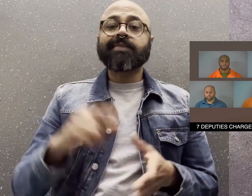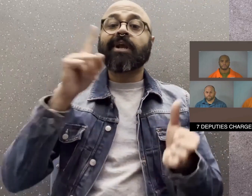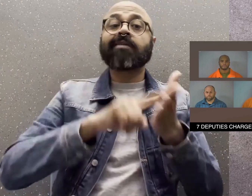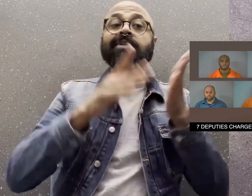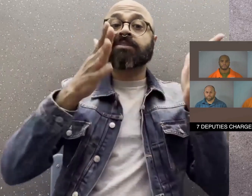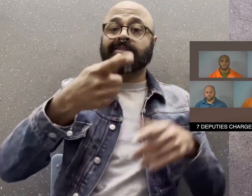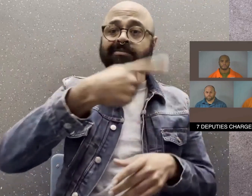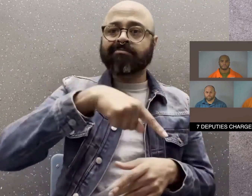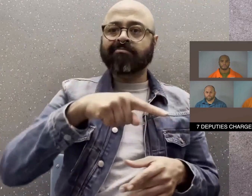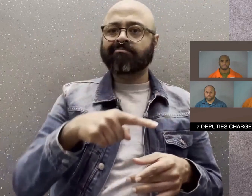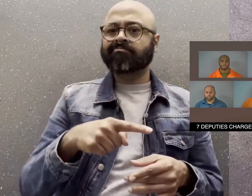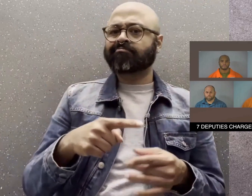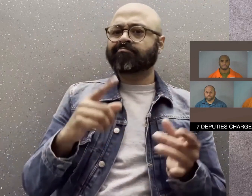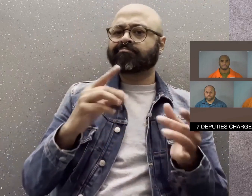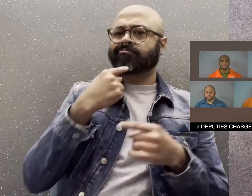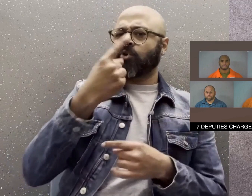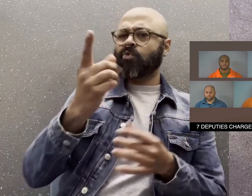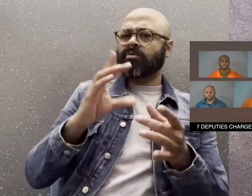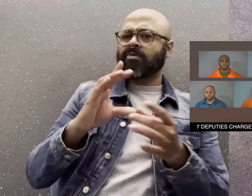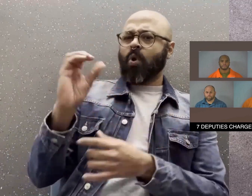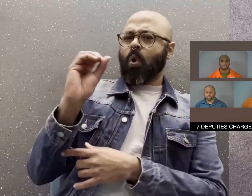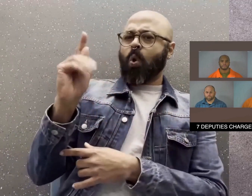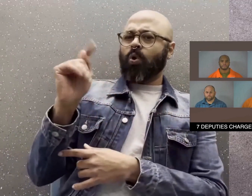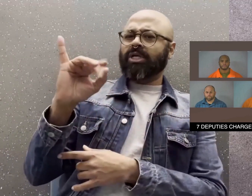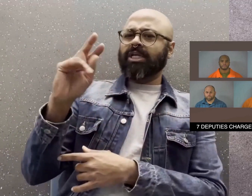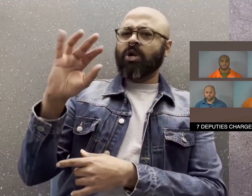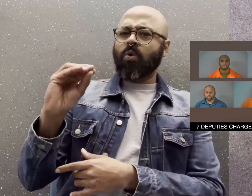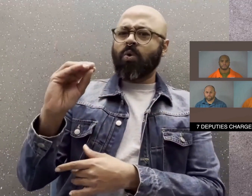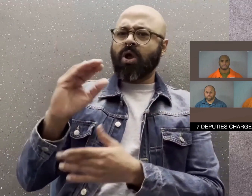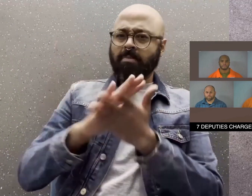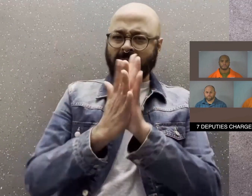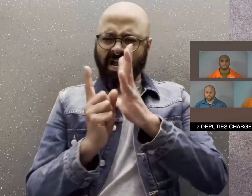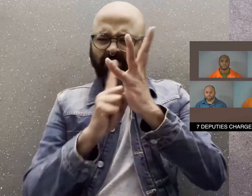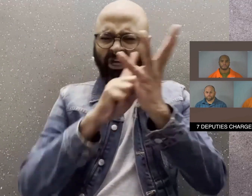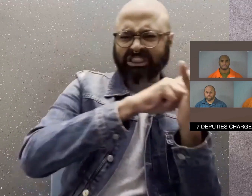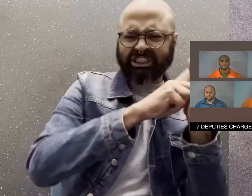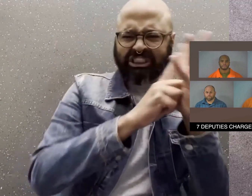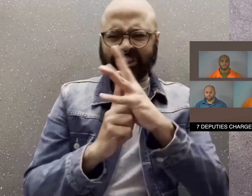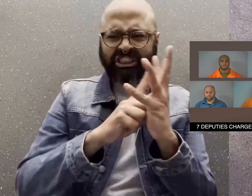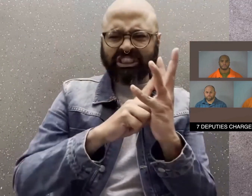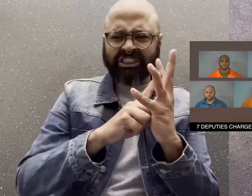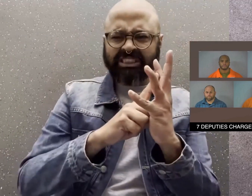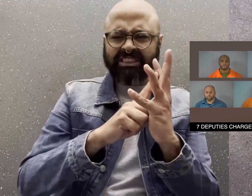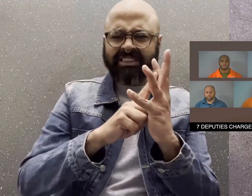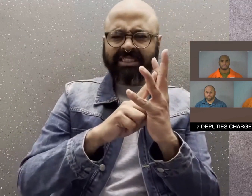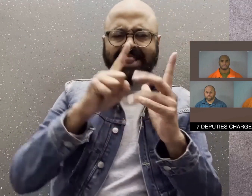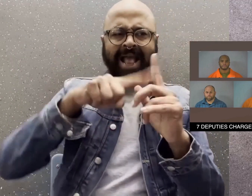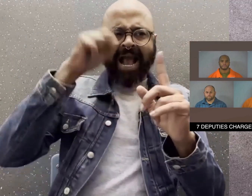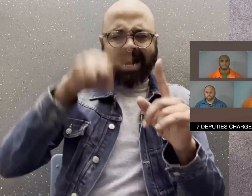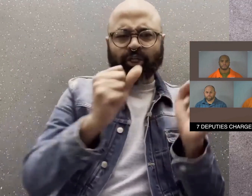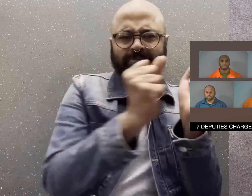Investigators were told otineo became combative. And had to be restrained.